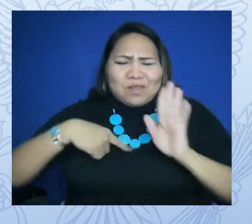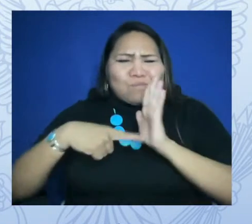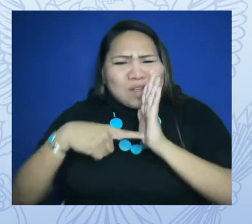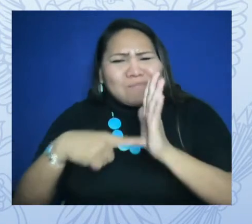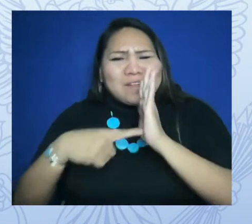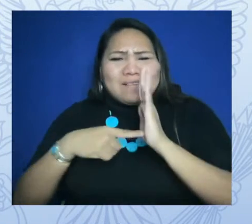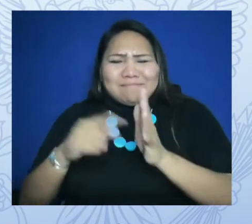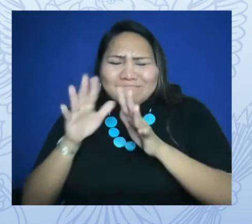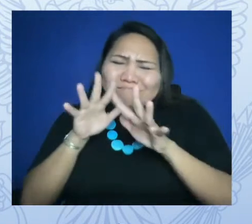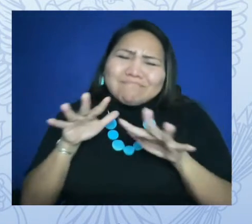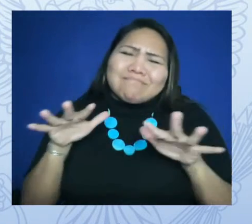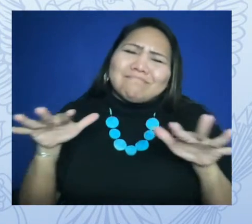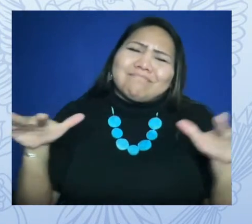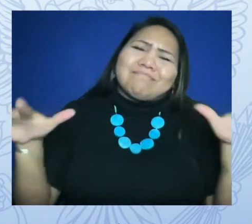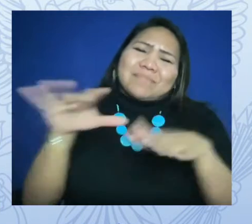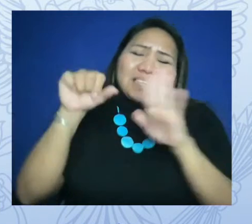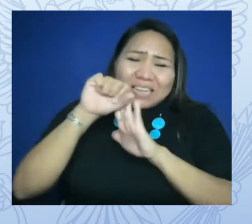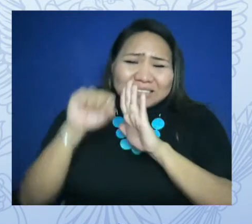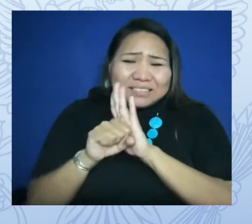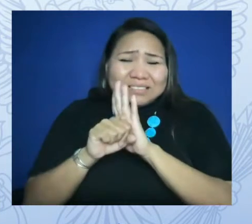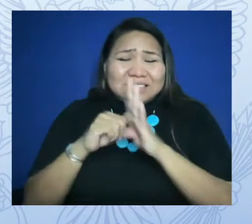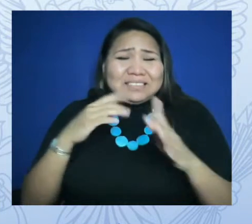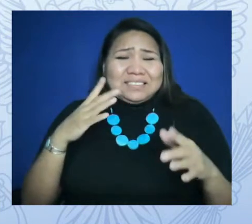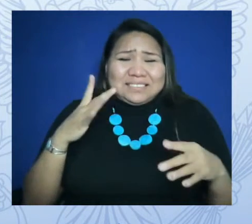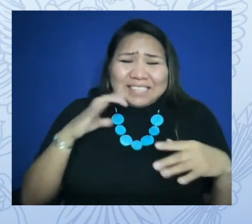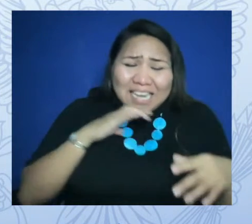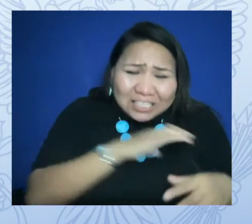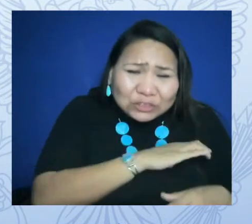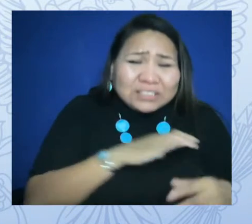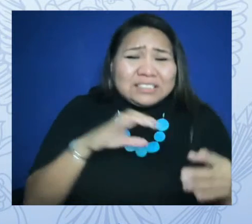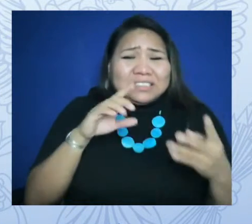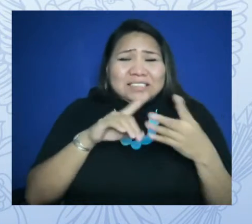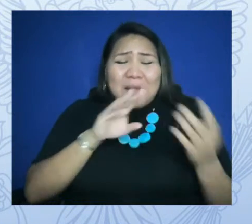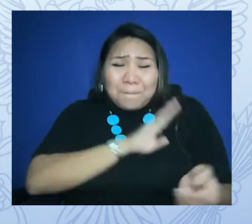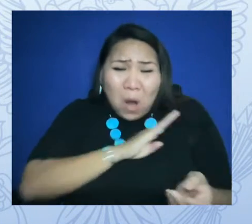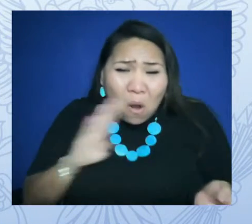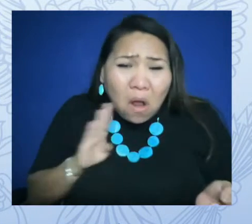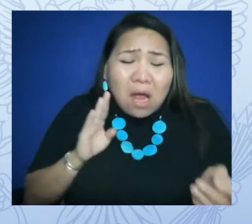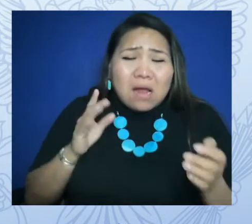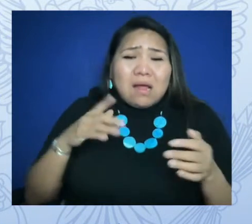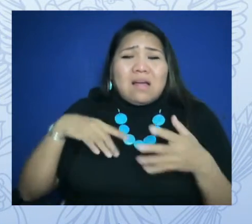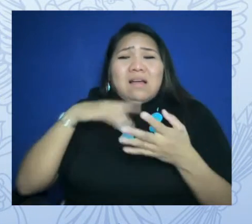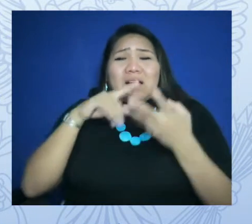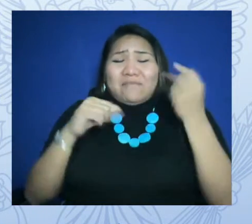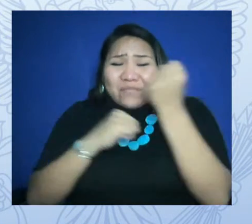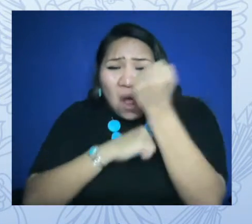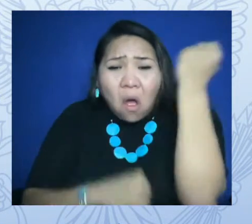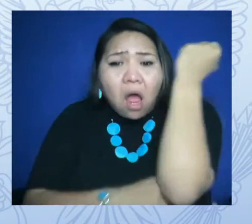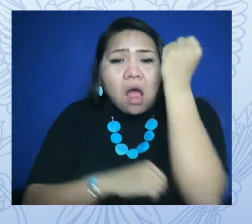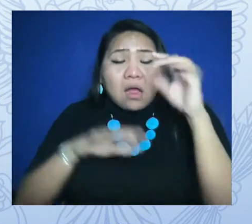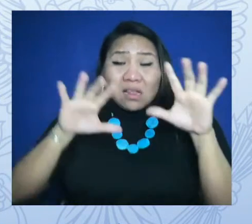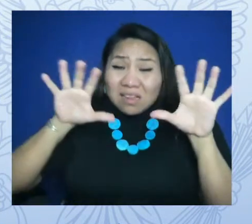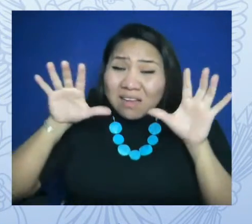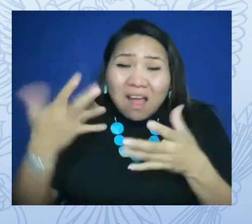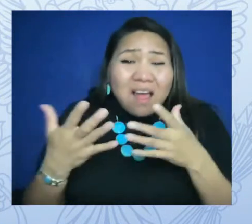in Congress, in boardrooms, on foundations. In classrooms. In film, television. Fashion. Science.